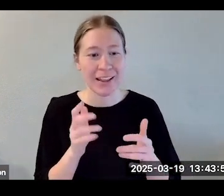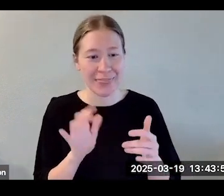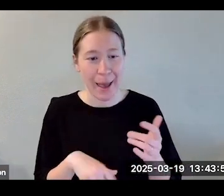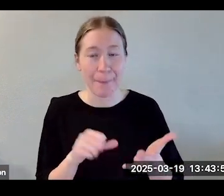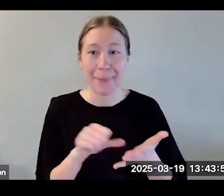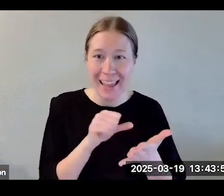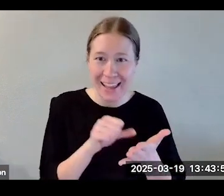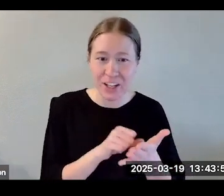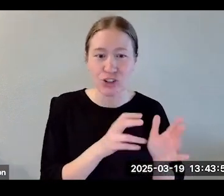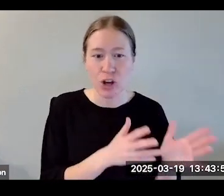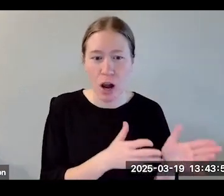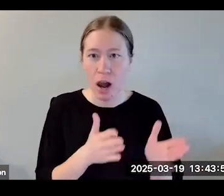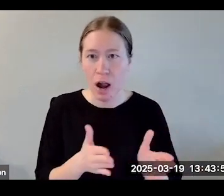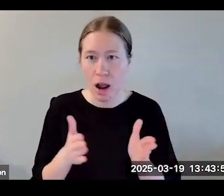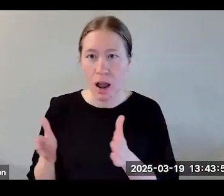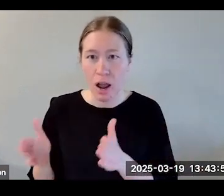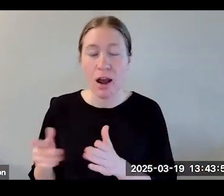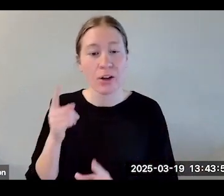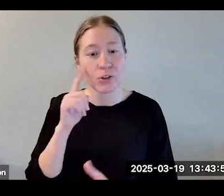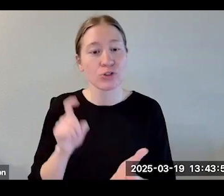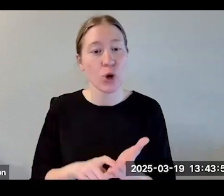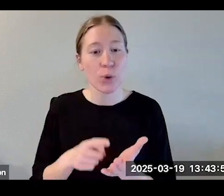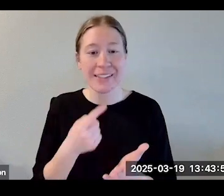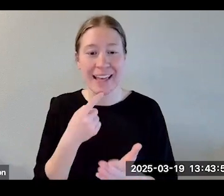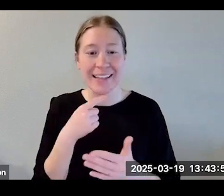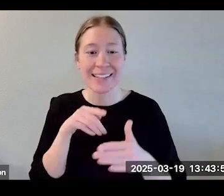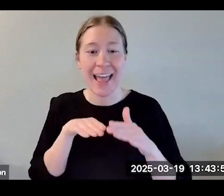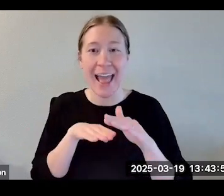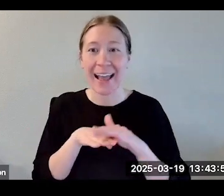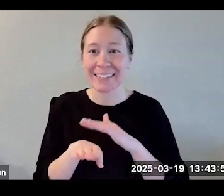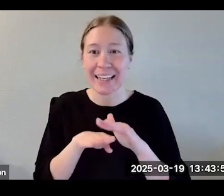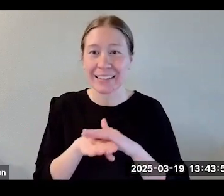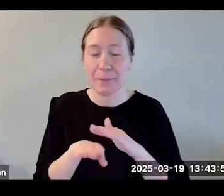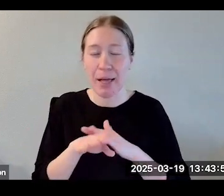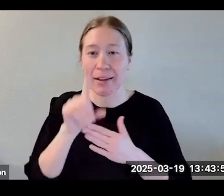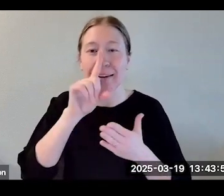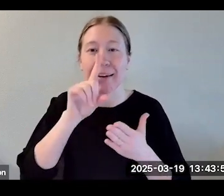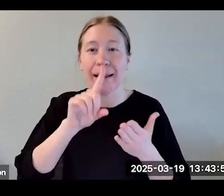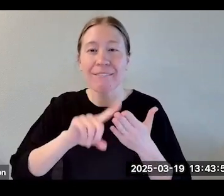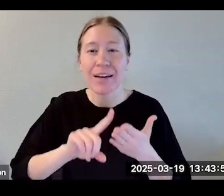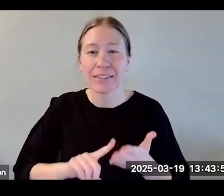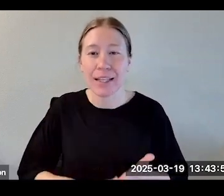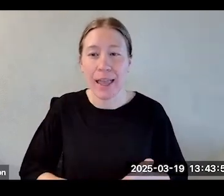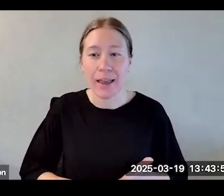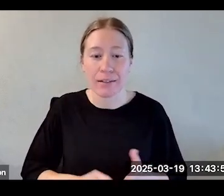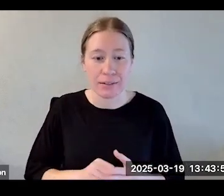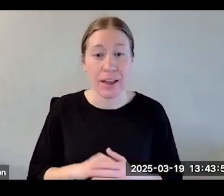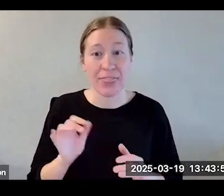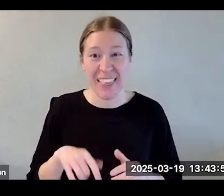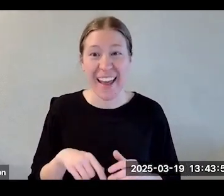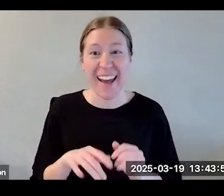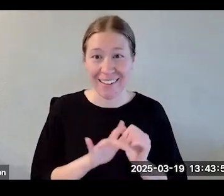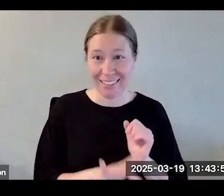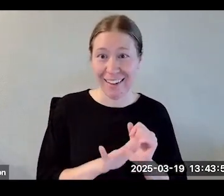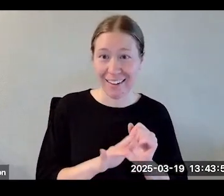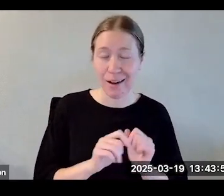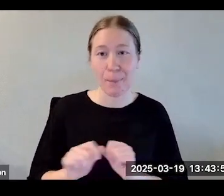investigate area here. Clicking this actually opens up that same accessibility assistant. And what's nice about this